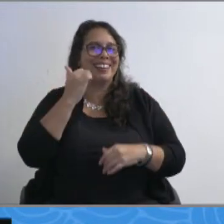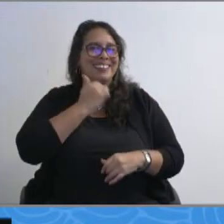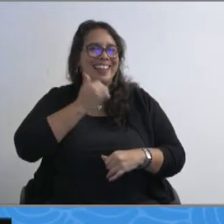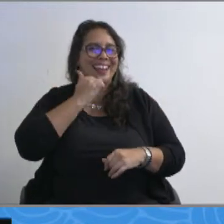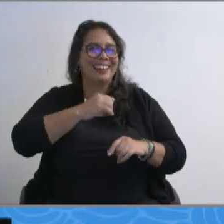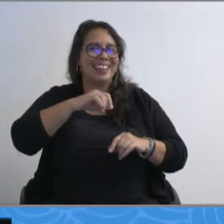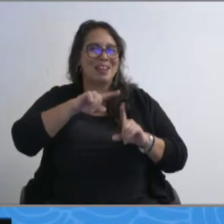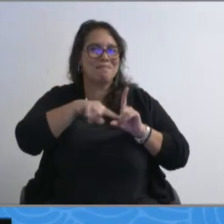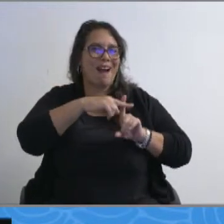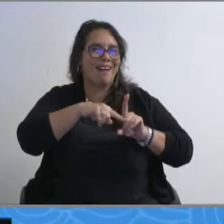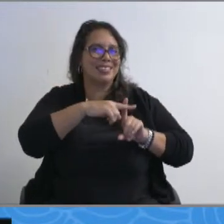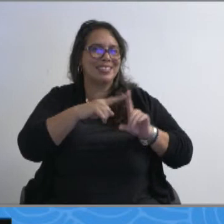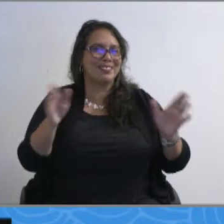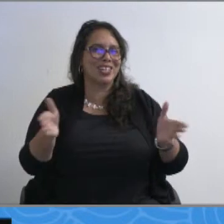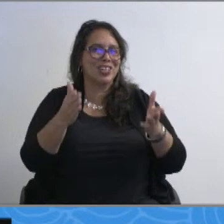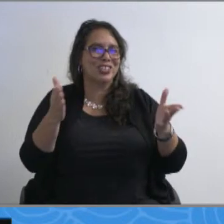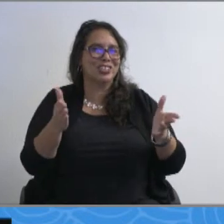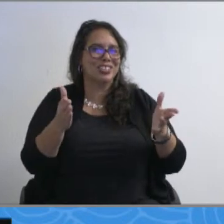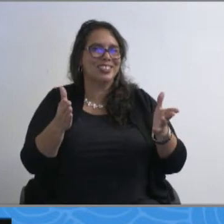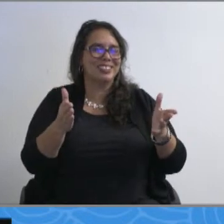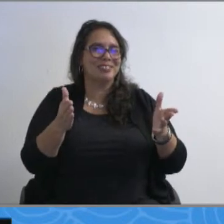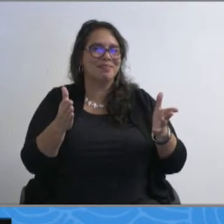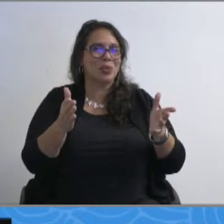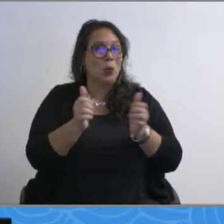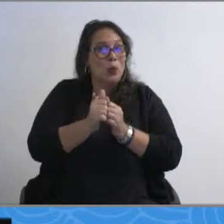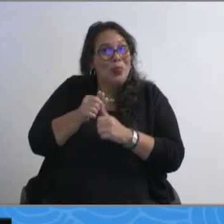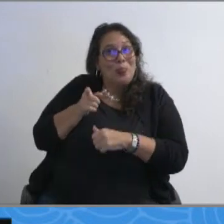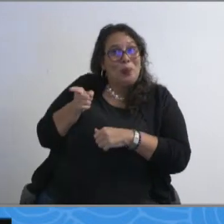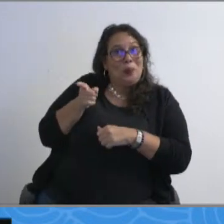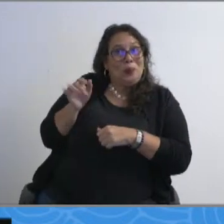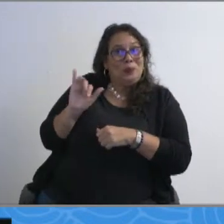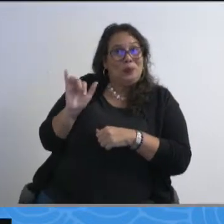alongside all of you, parents who are in the audience.